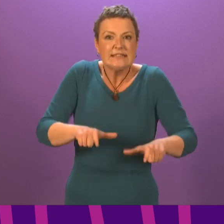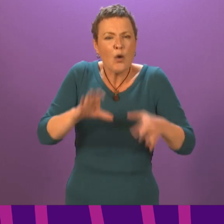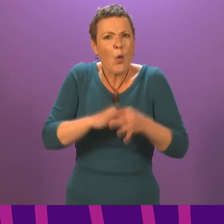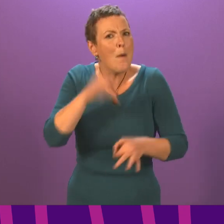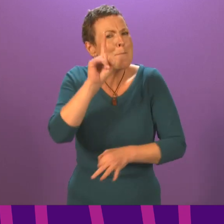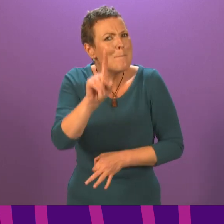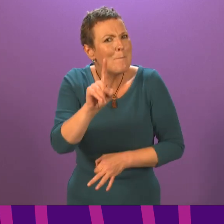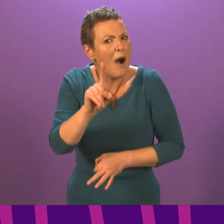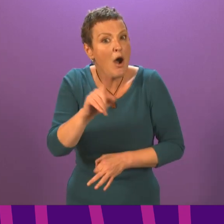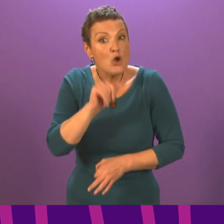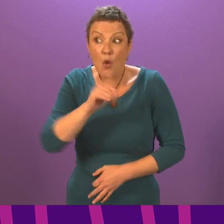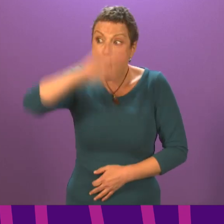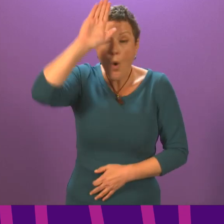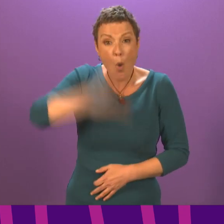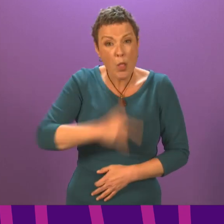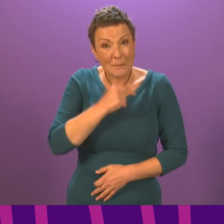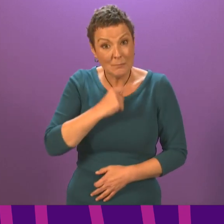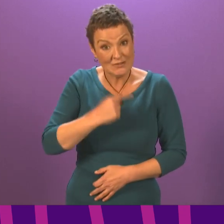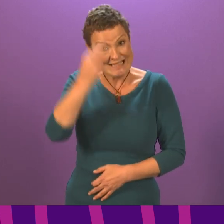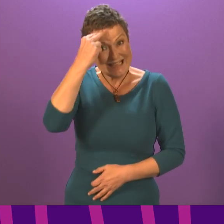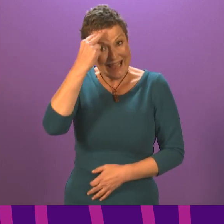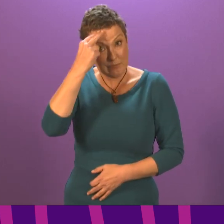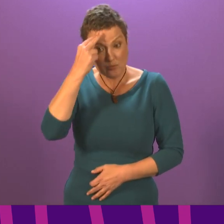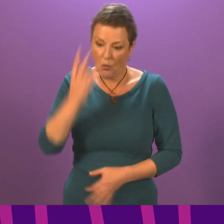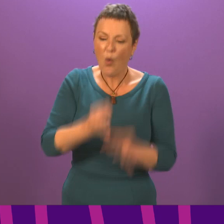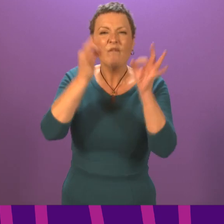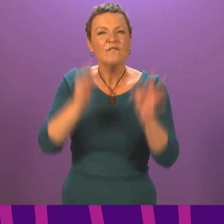on the official Covid shielding list. Can I get an update as to when that wider group